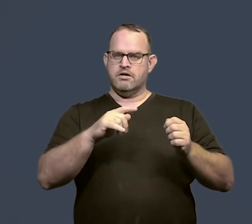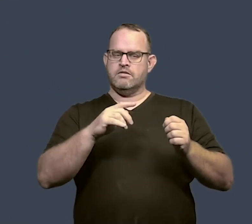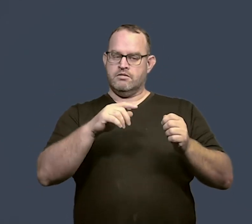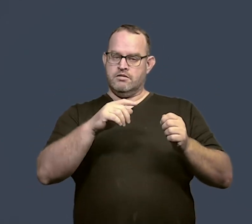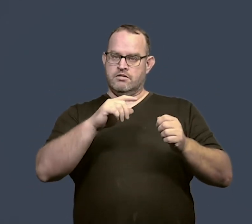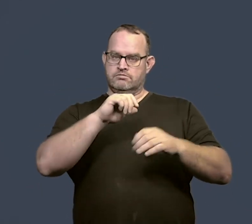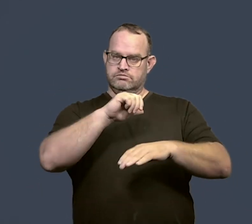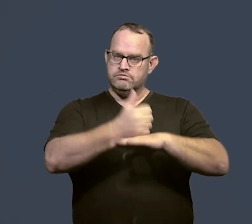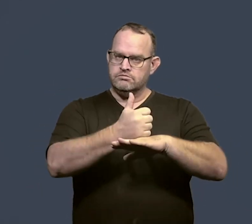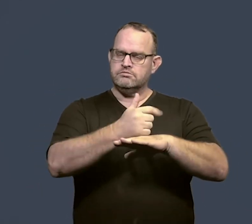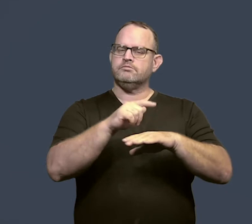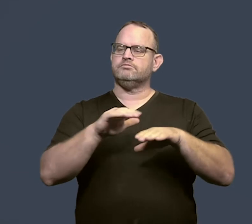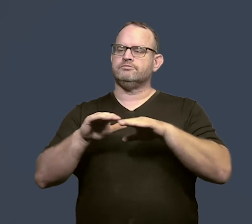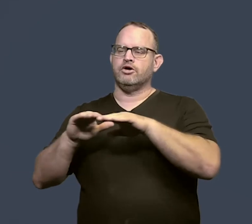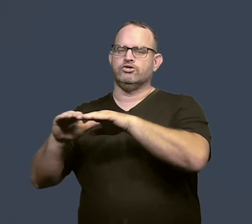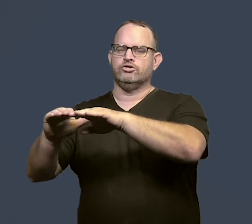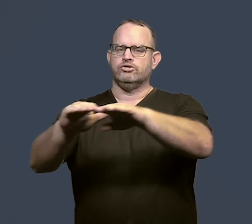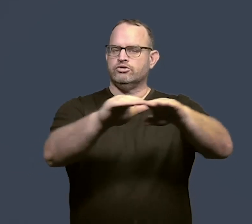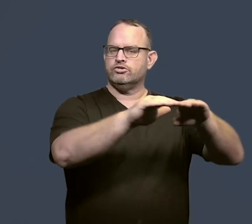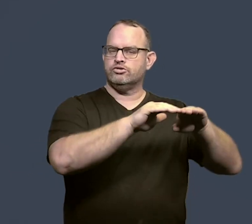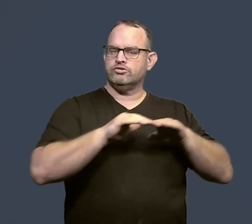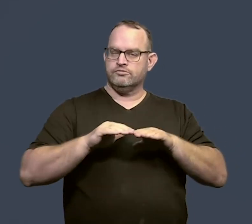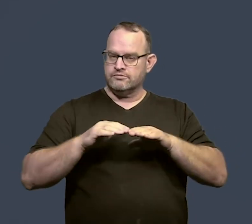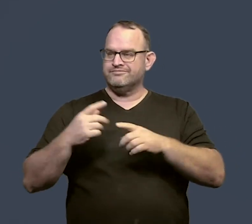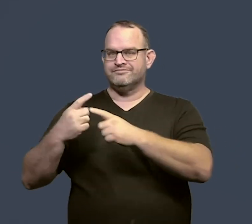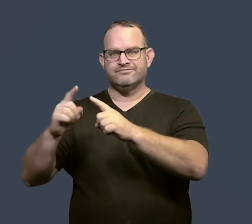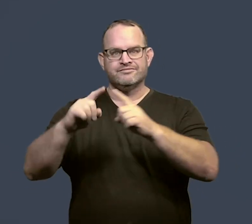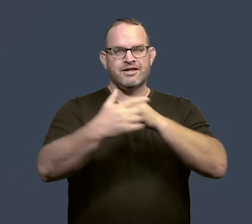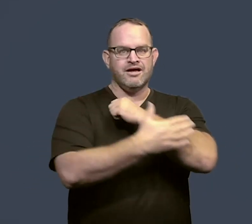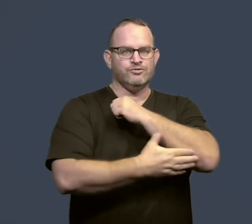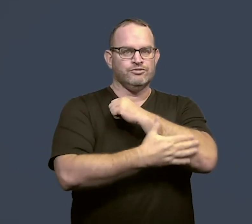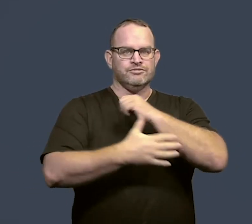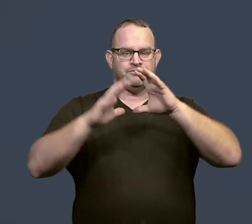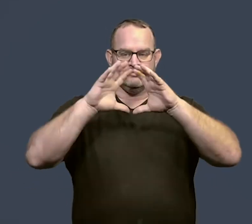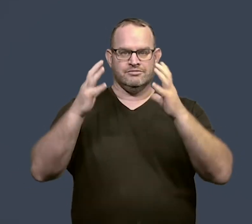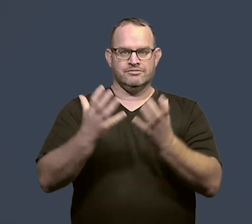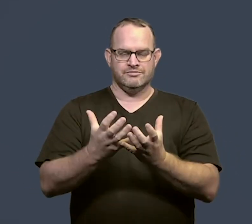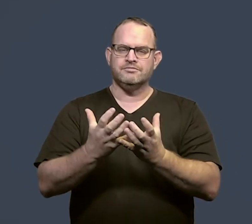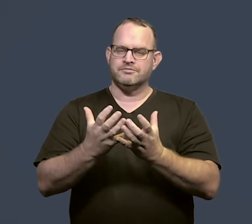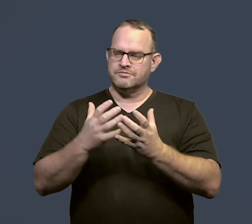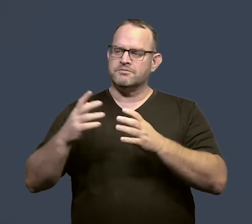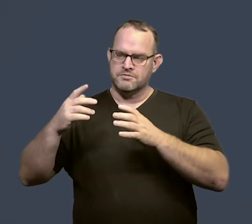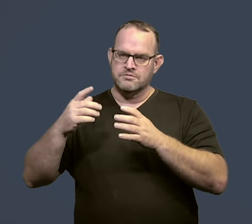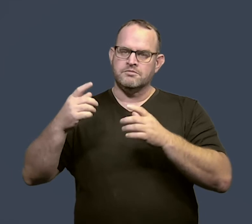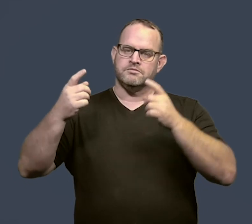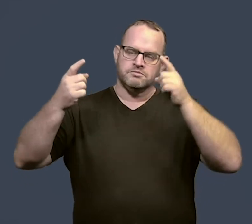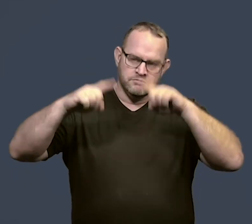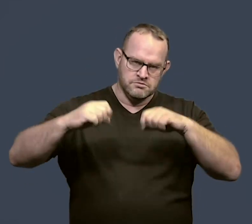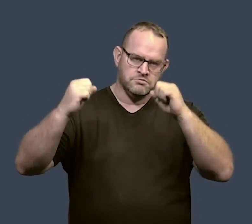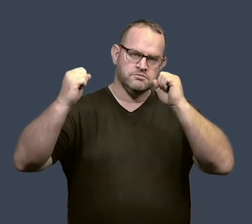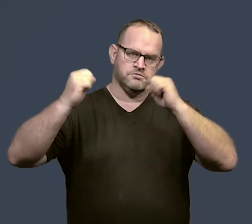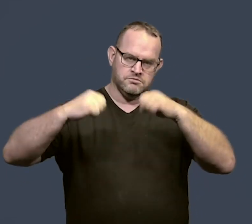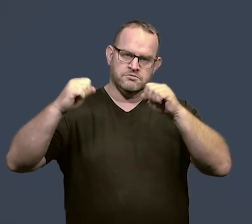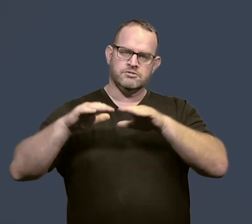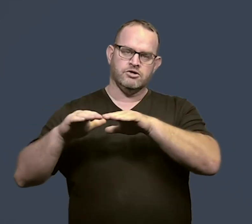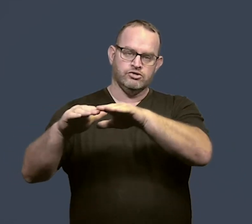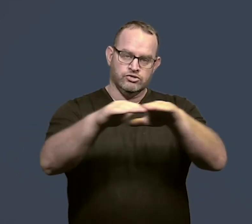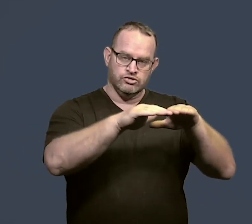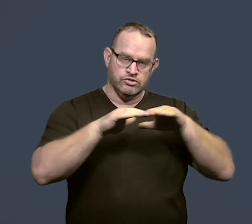We agreed on the minimum standards for the development of sign language storybooks.